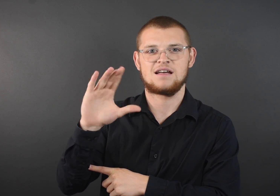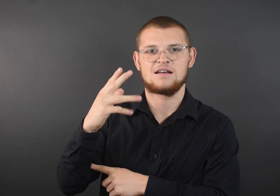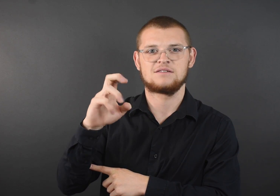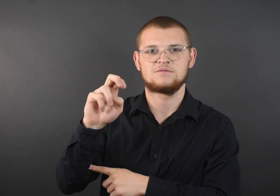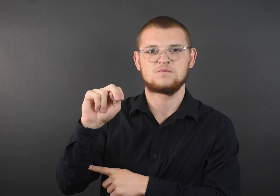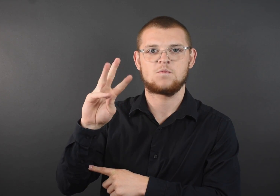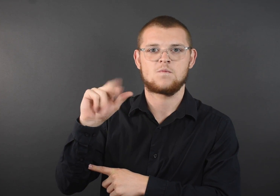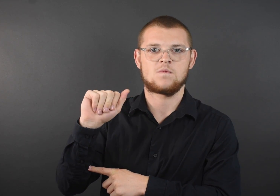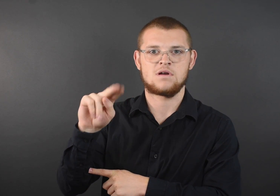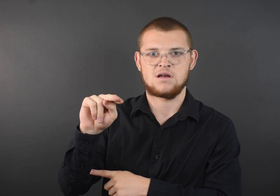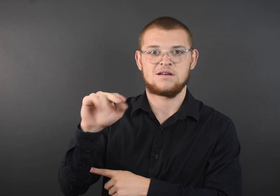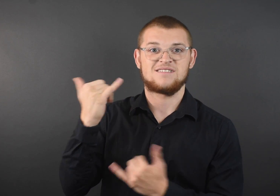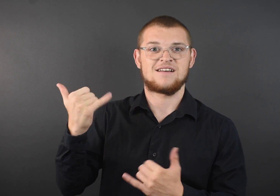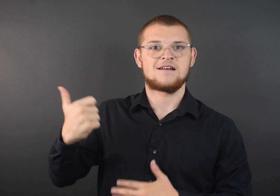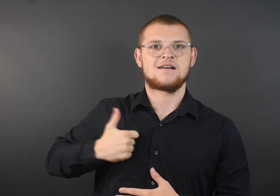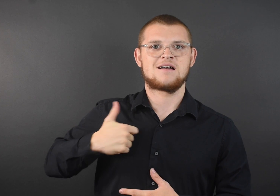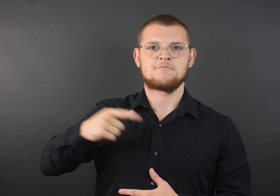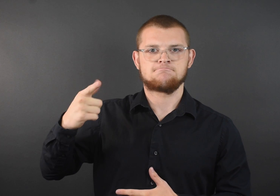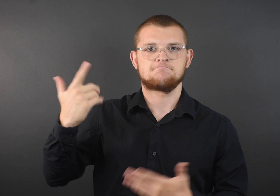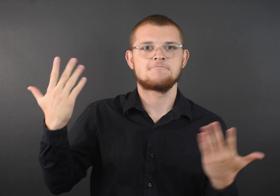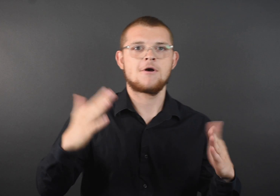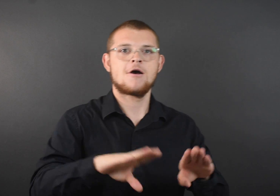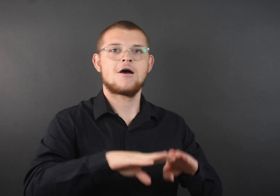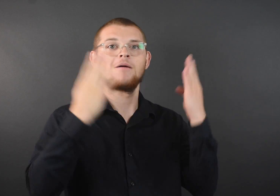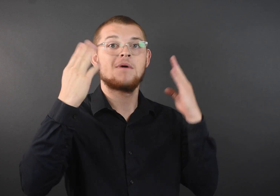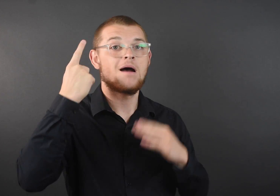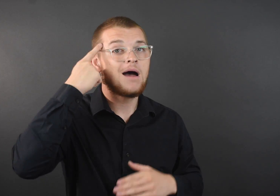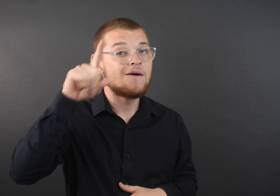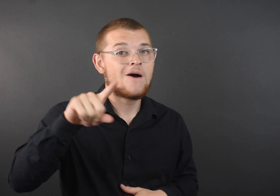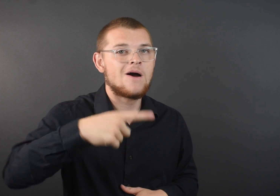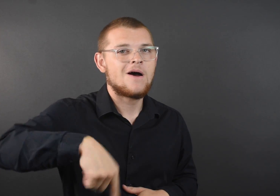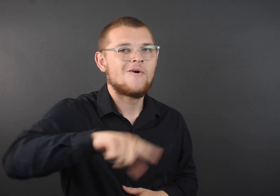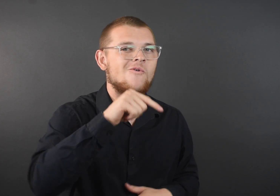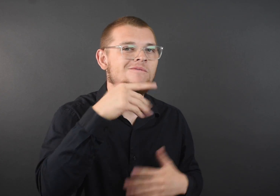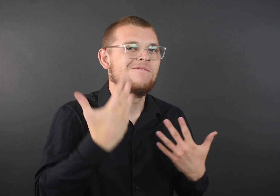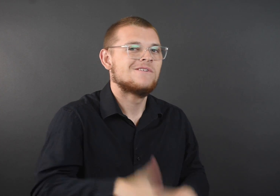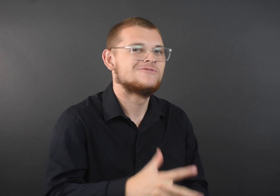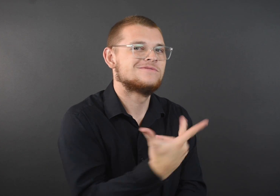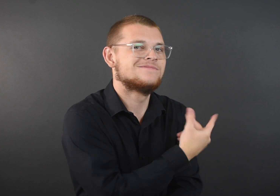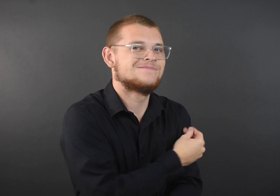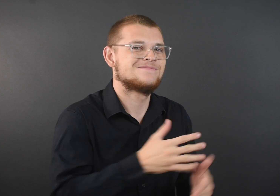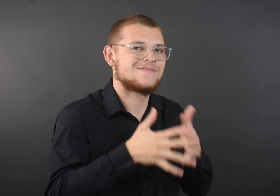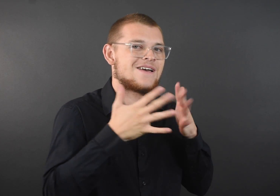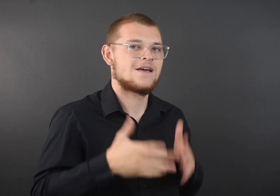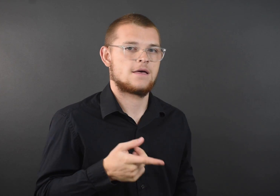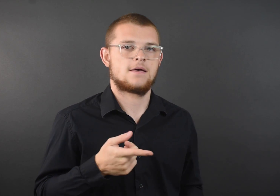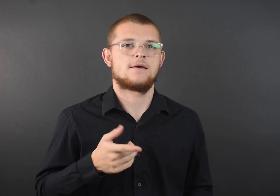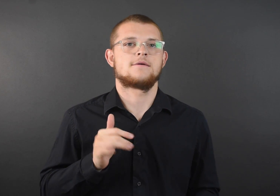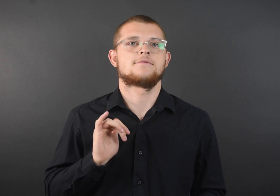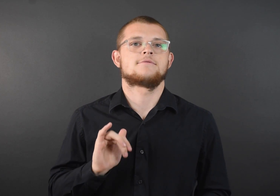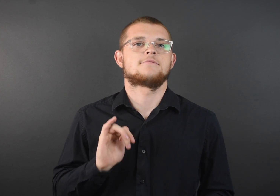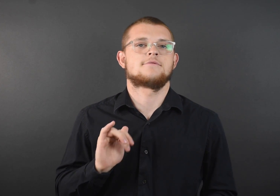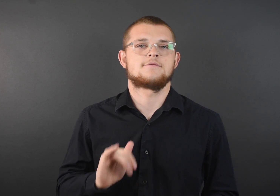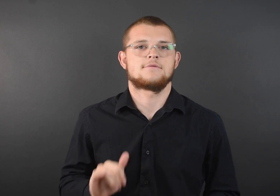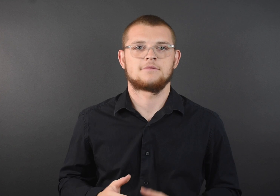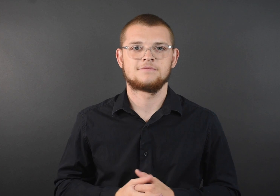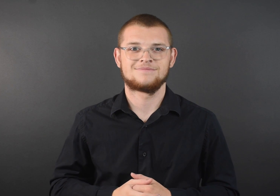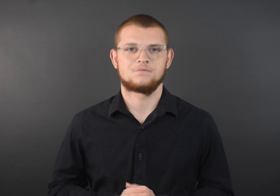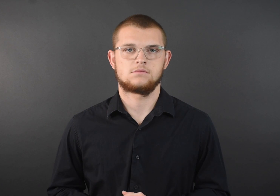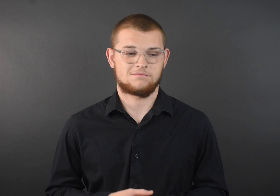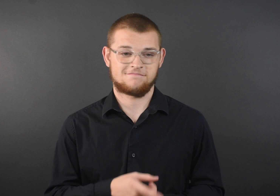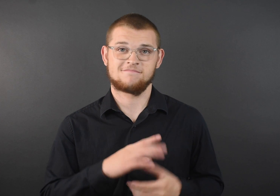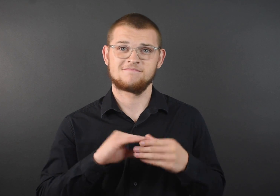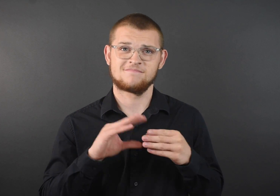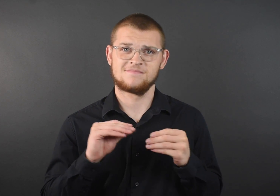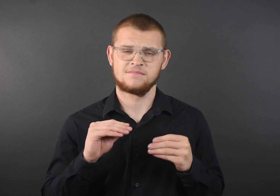now that Canada plans to reopen its border next month to fully vaccinated Americans.